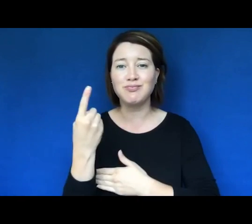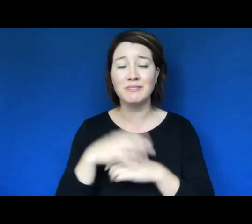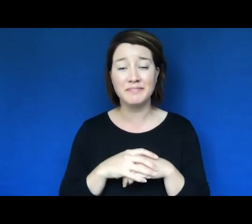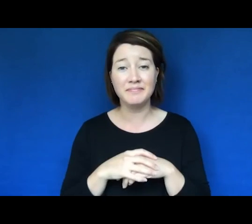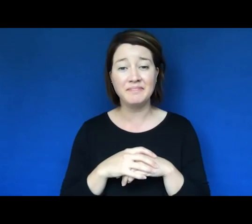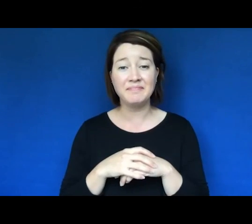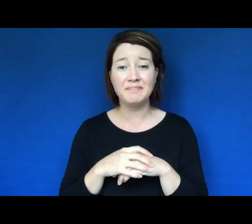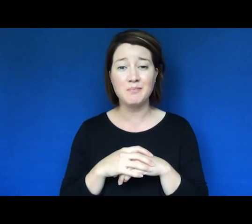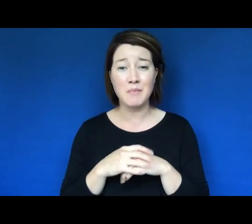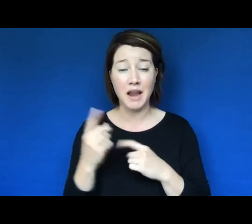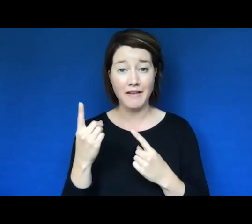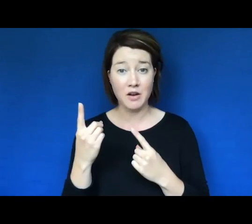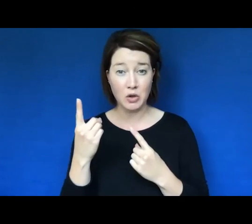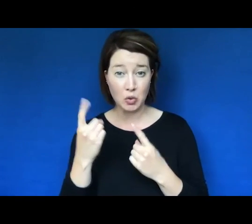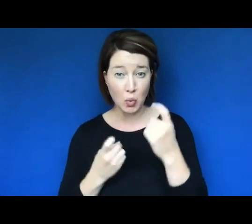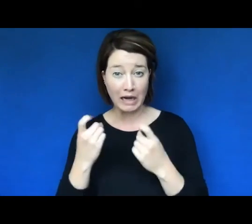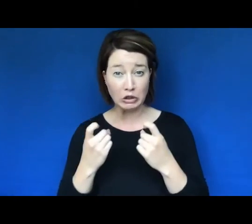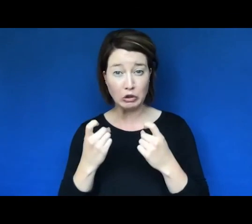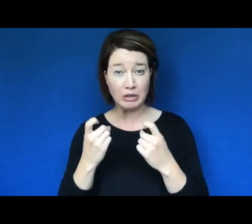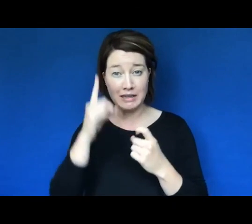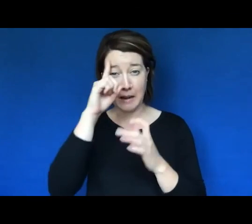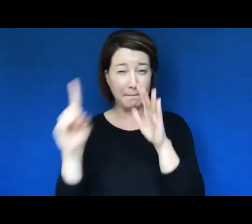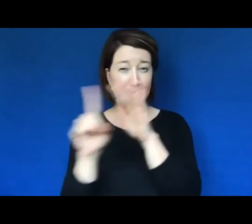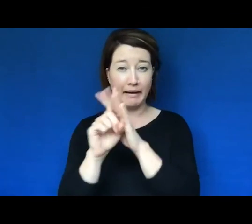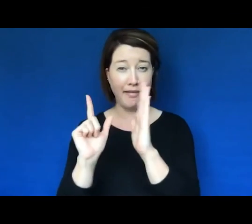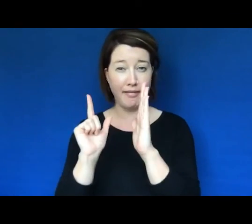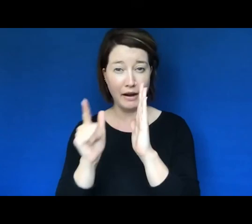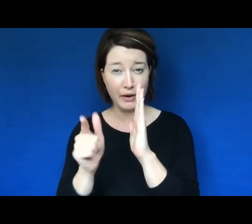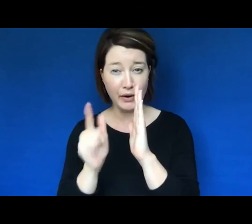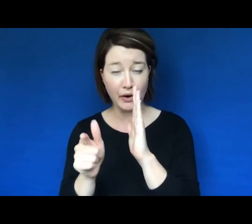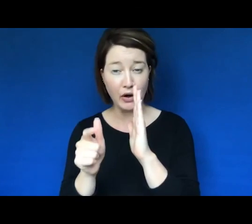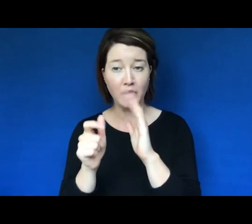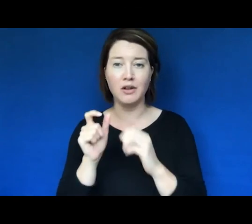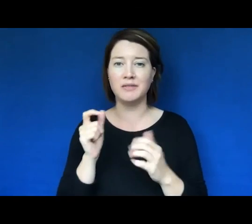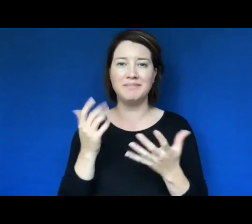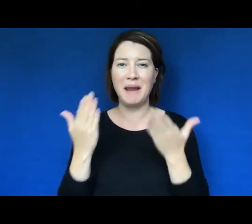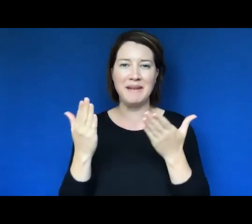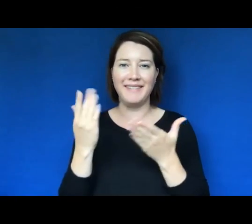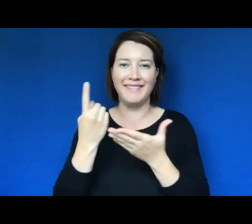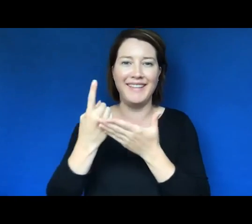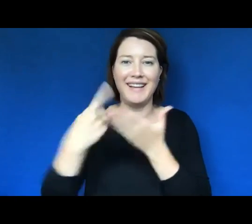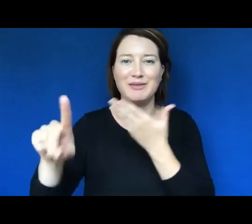that you think about after you leave today, or next week or next month, feel free to give me a call.